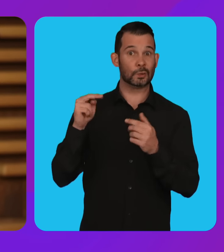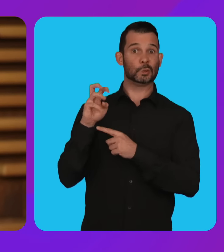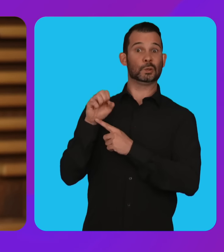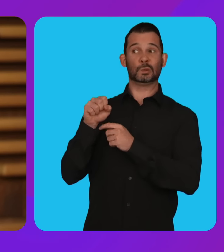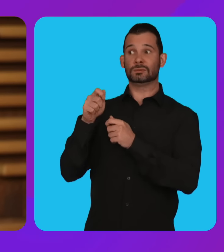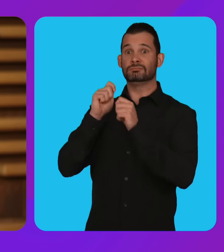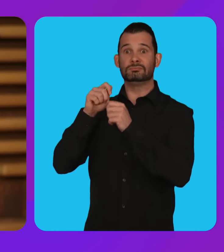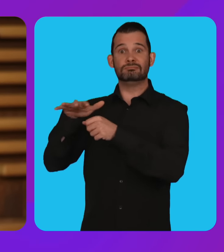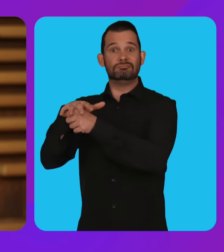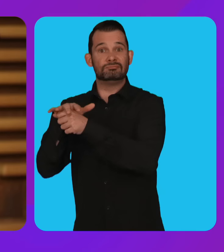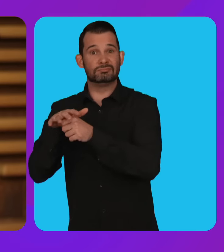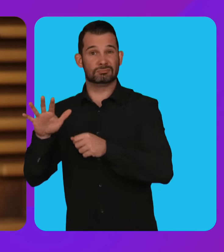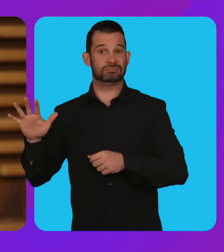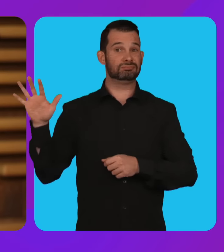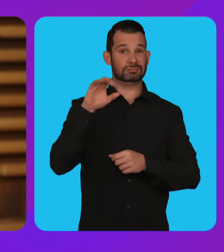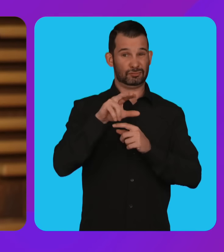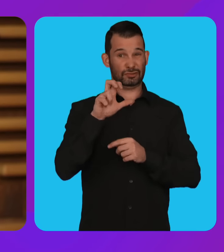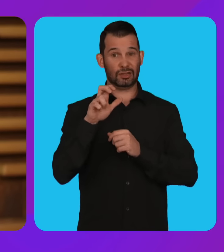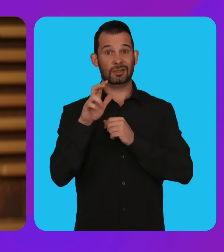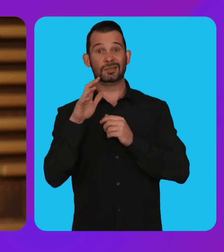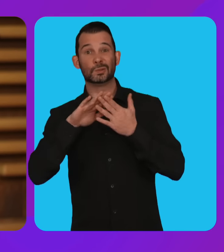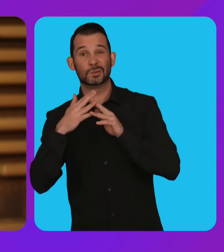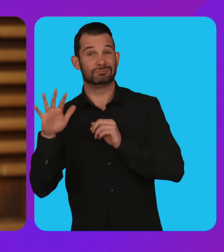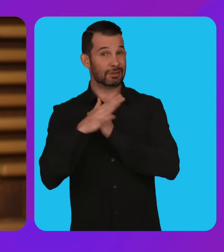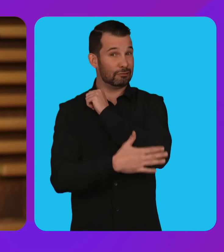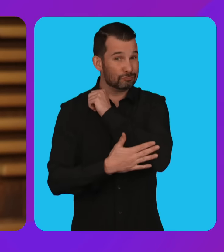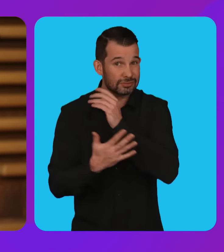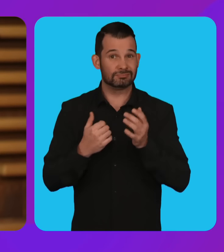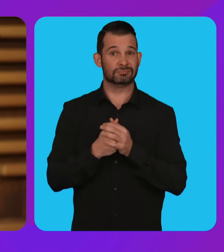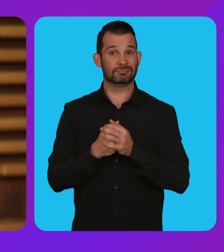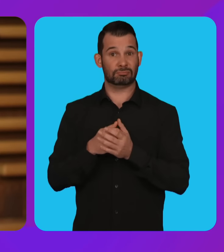in 300 communities across the country.